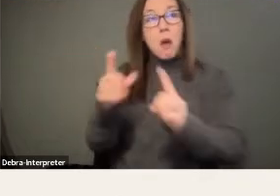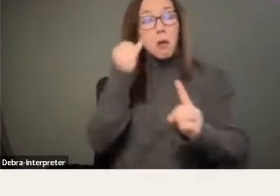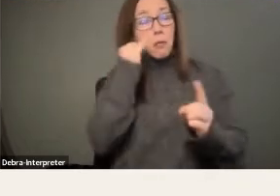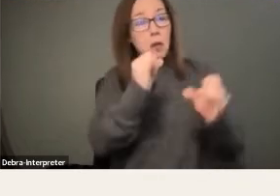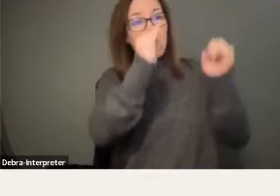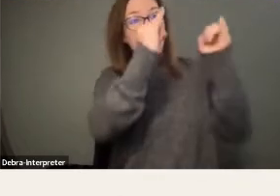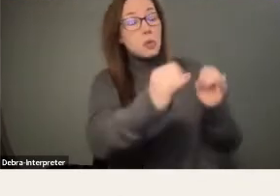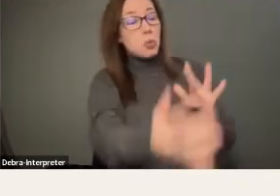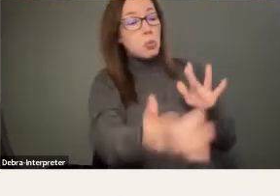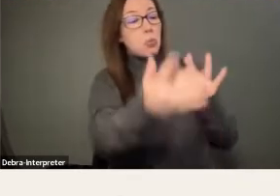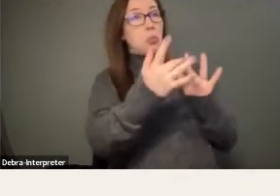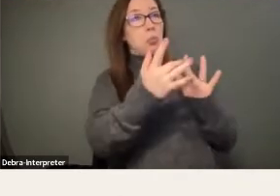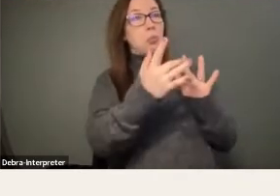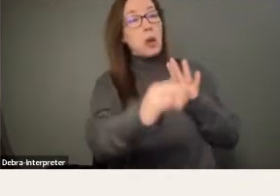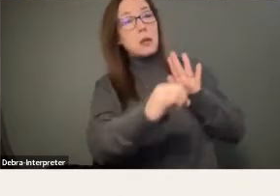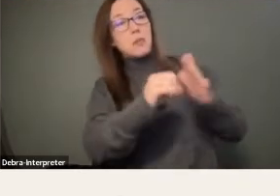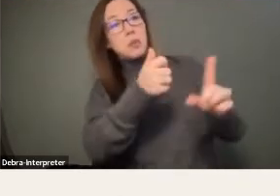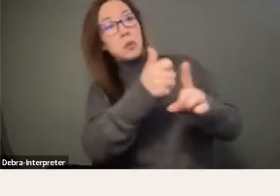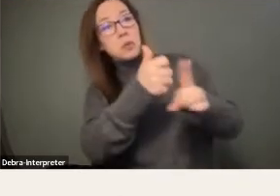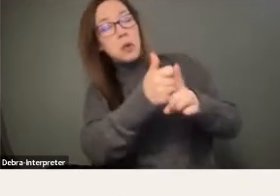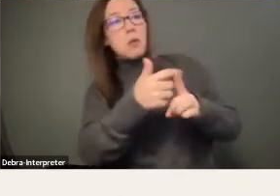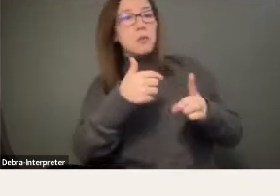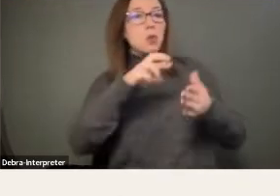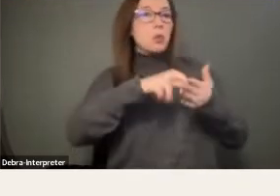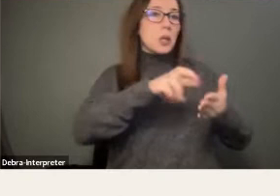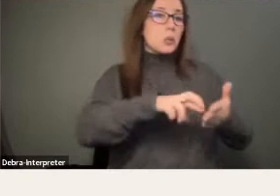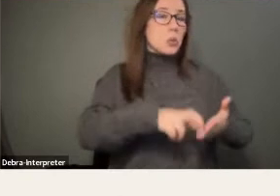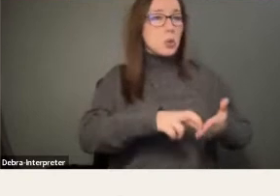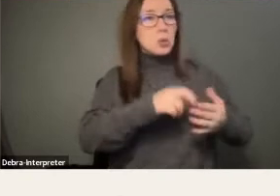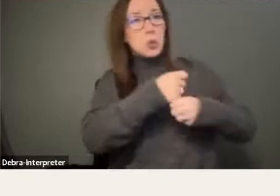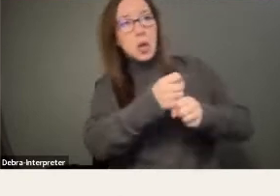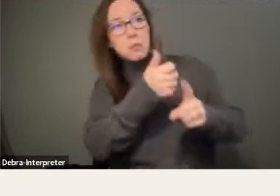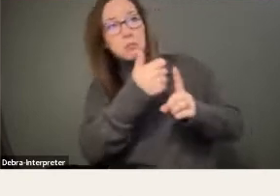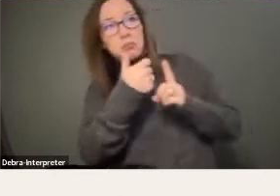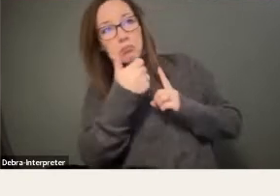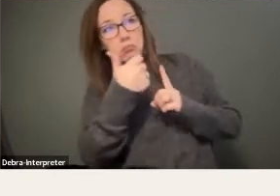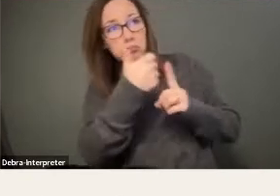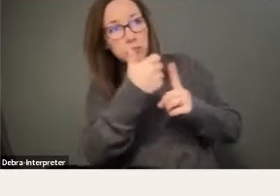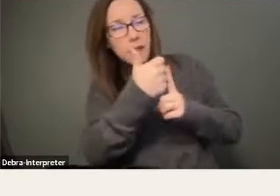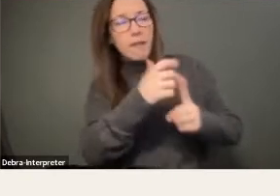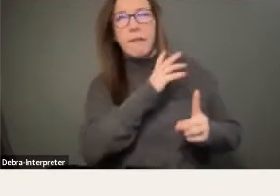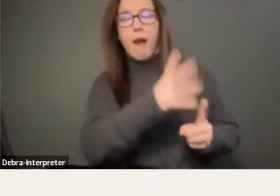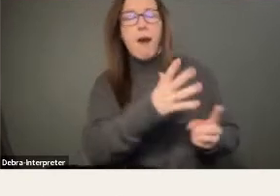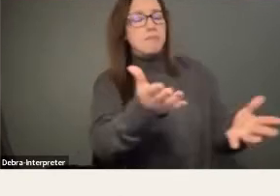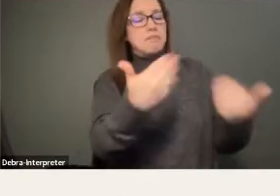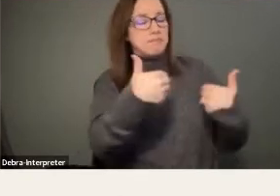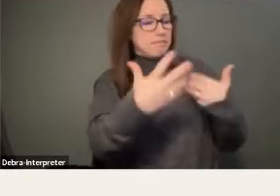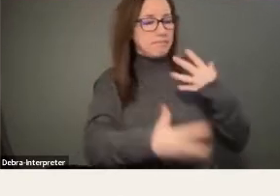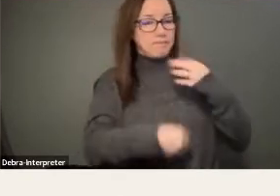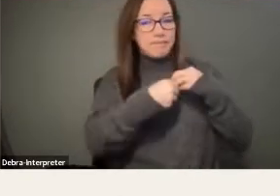automatically harvest this content from publishers. But we are always happy if people reach out and